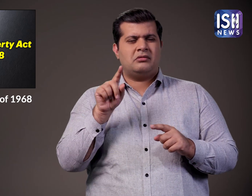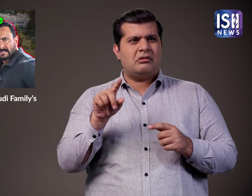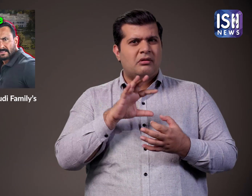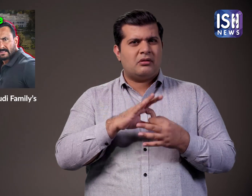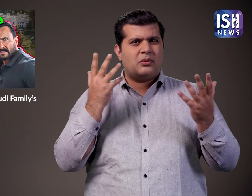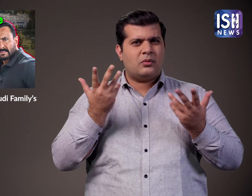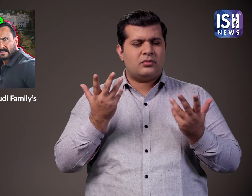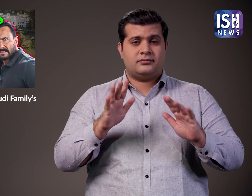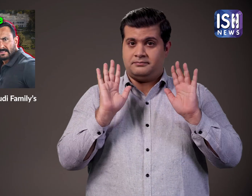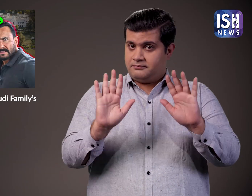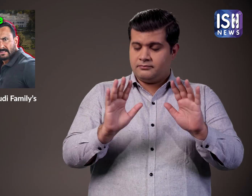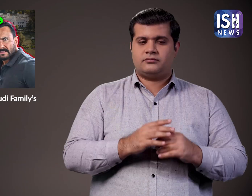What is this about? Let me tell.